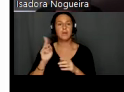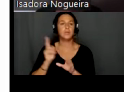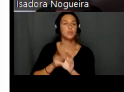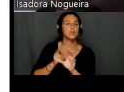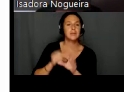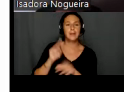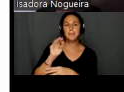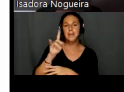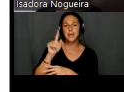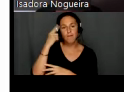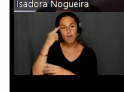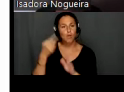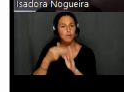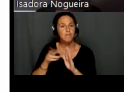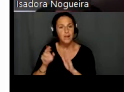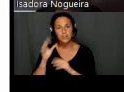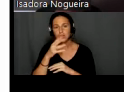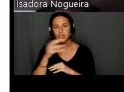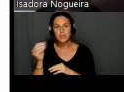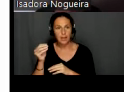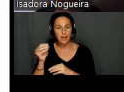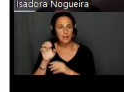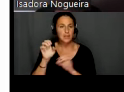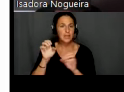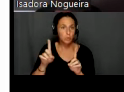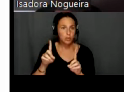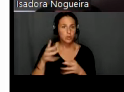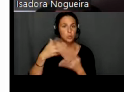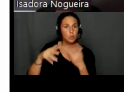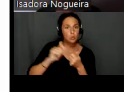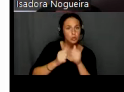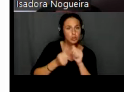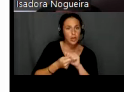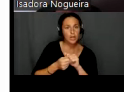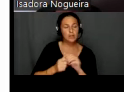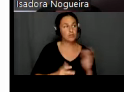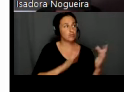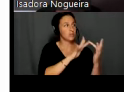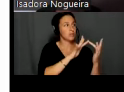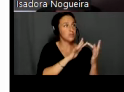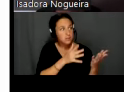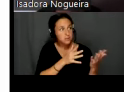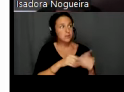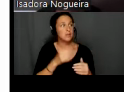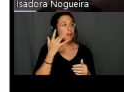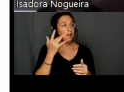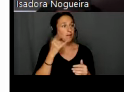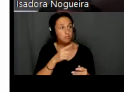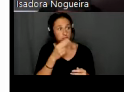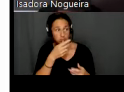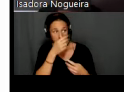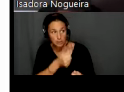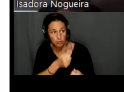education and social change reached out to Tracking California to see if we were interested in producing autobiographical